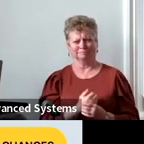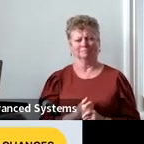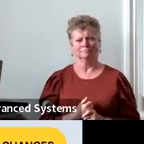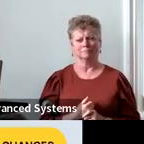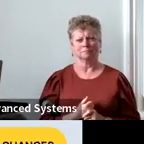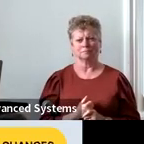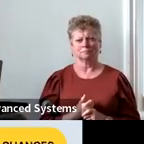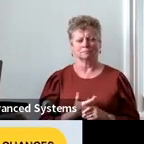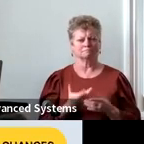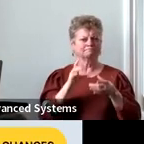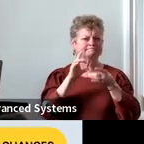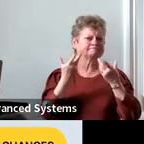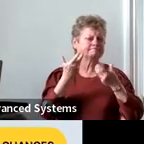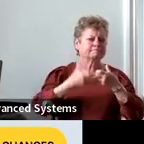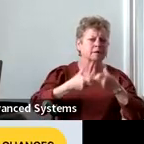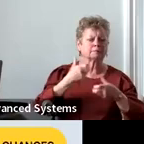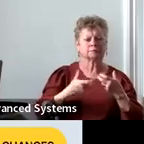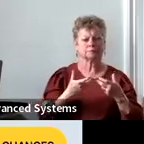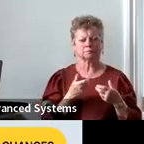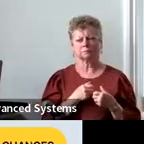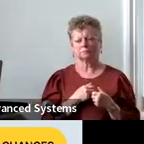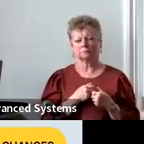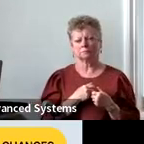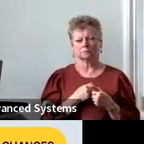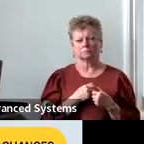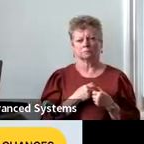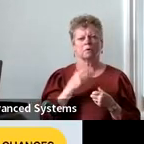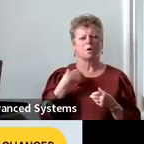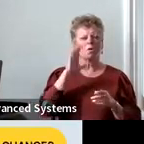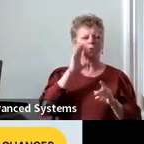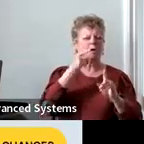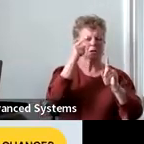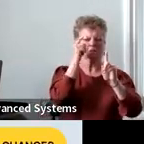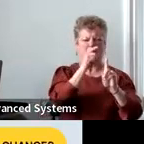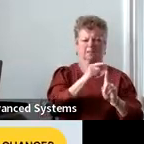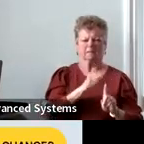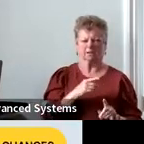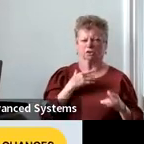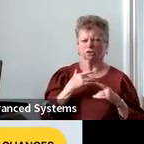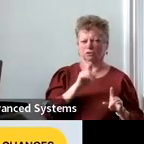Issues related to -- I will come back to the specifics of what are the concerns.